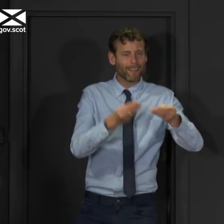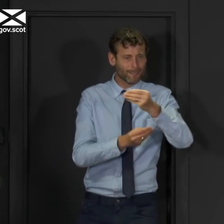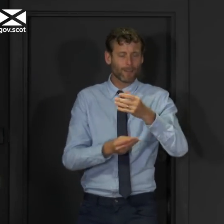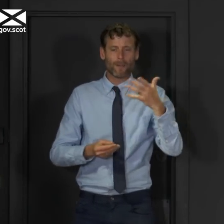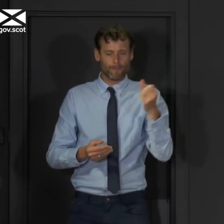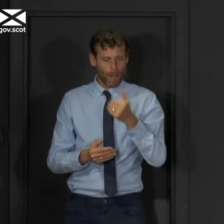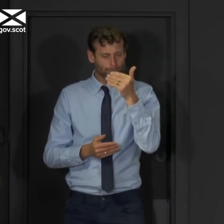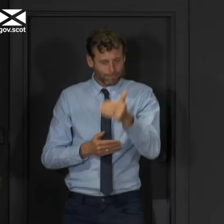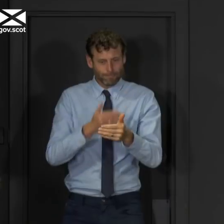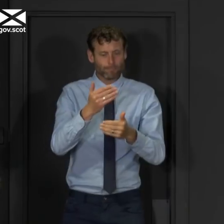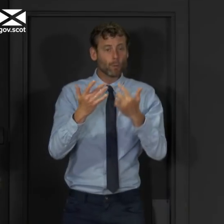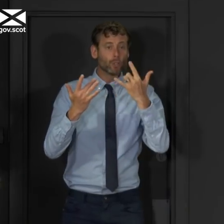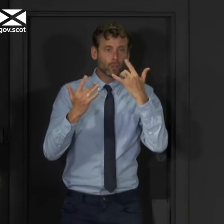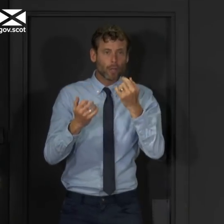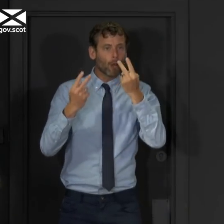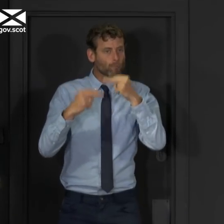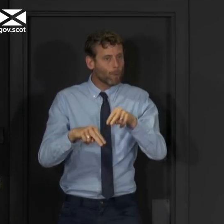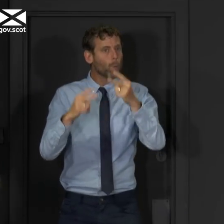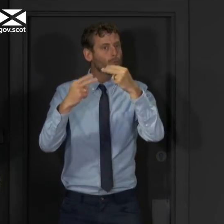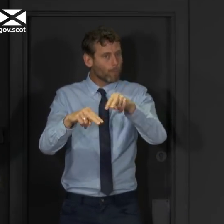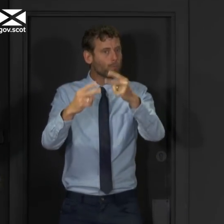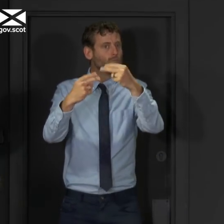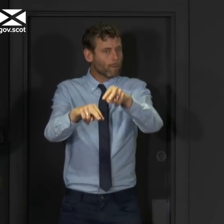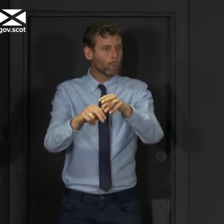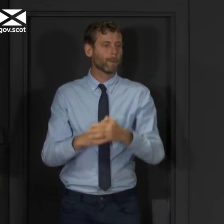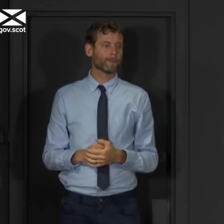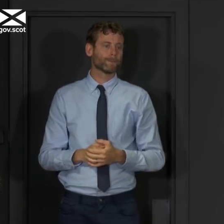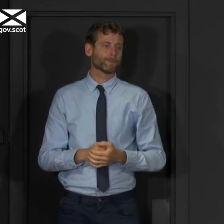stages of dealing with this epidemic.